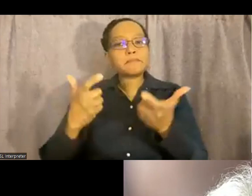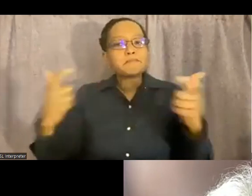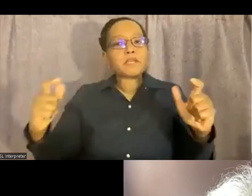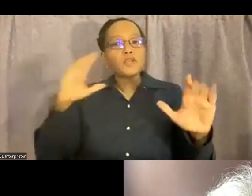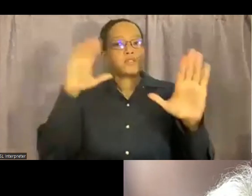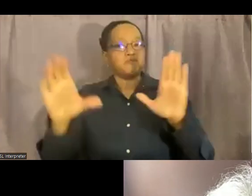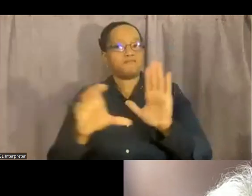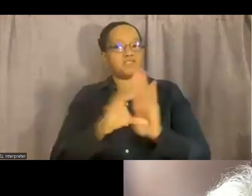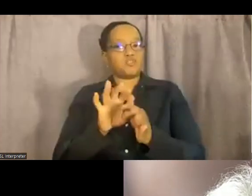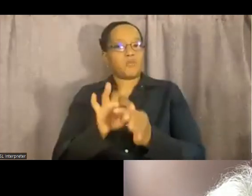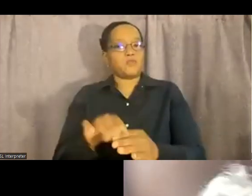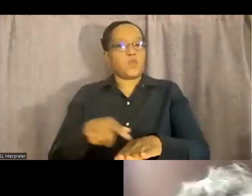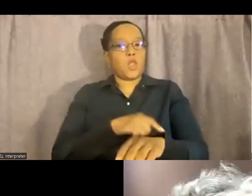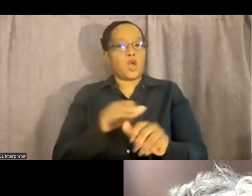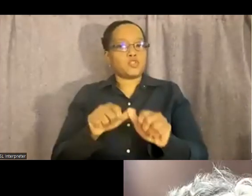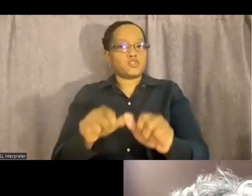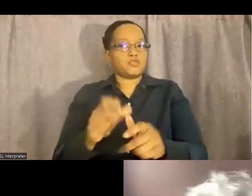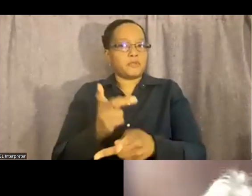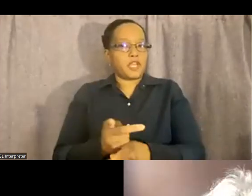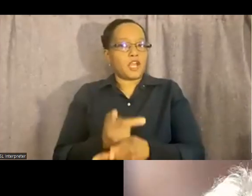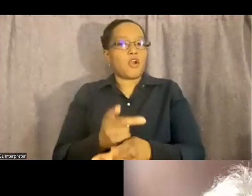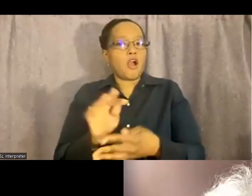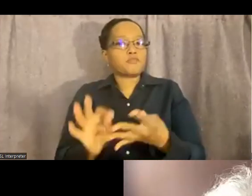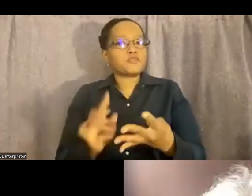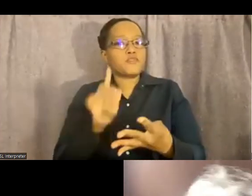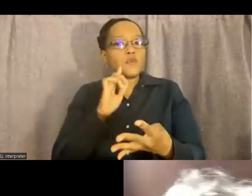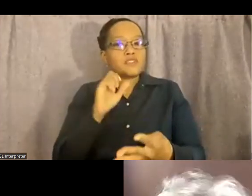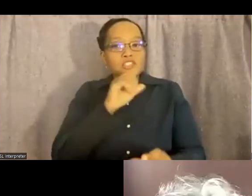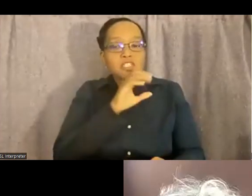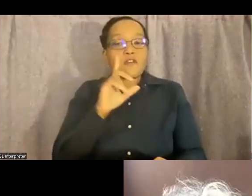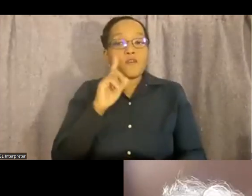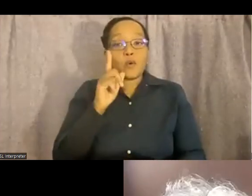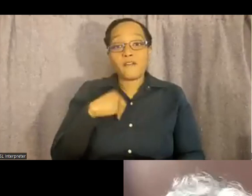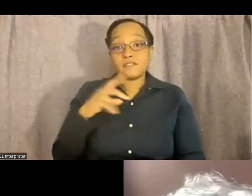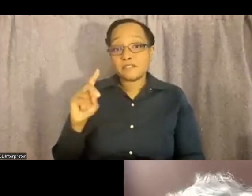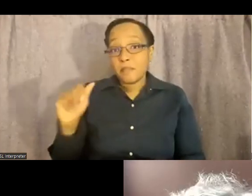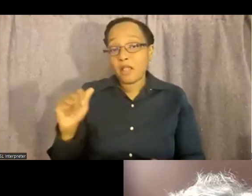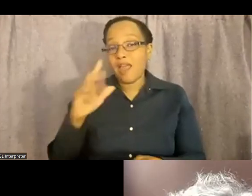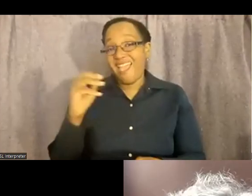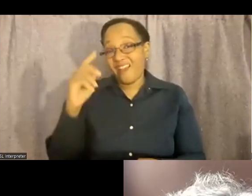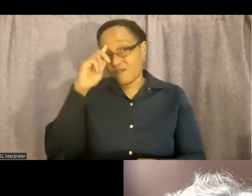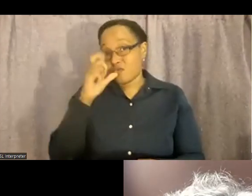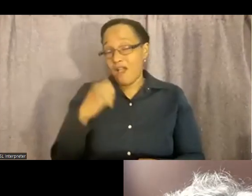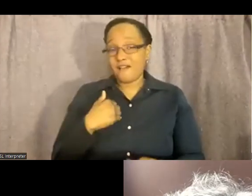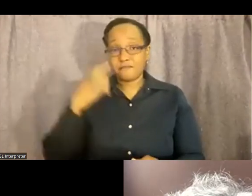care options for seniors, for people with disabilities and people with mental health issues.